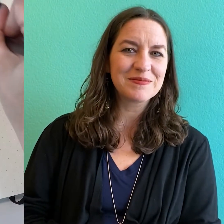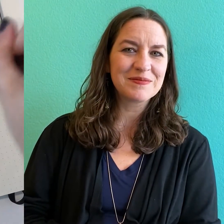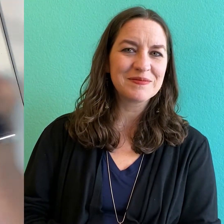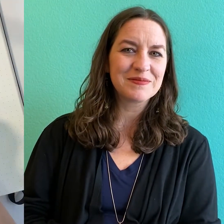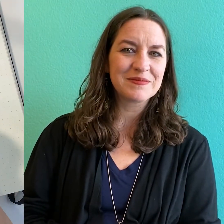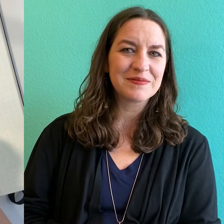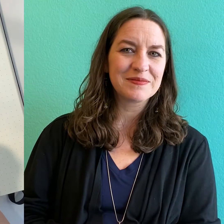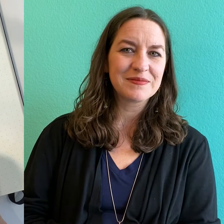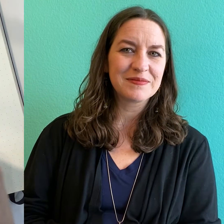Maybe one more circle.